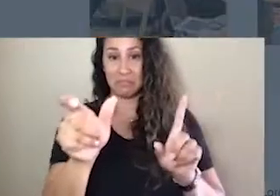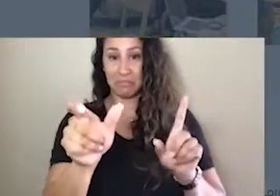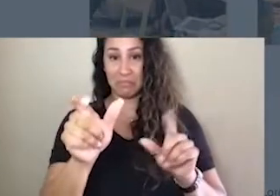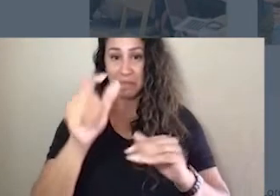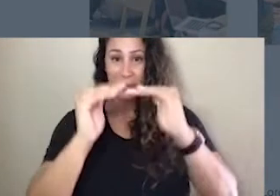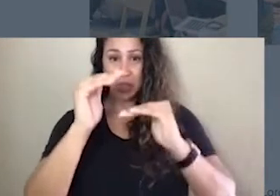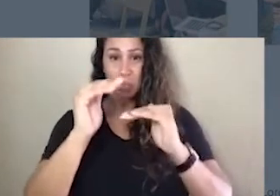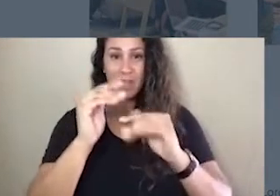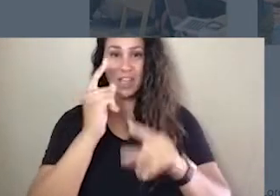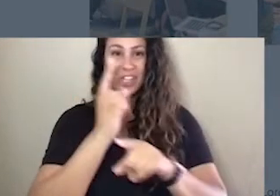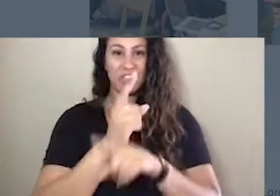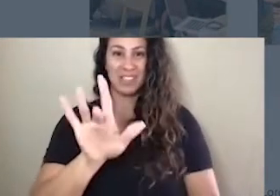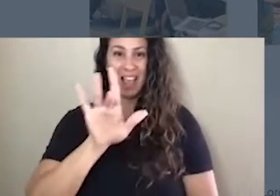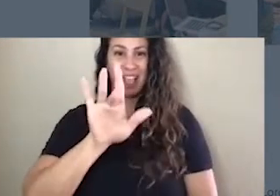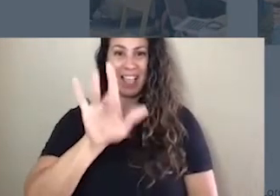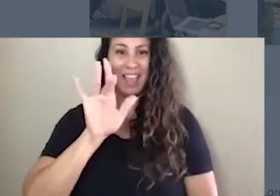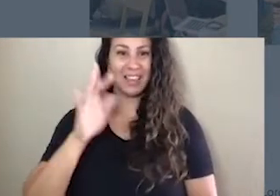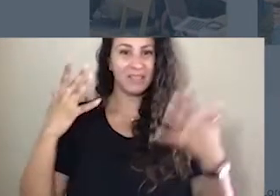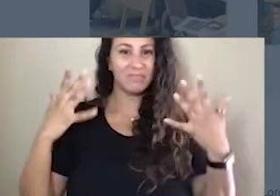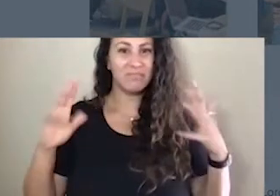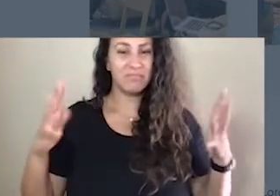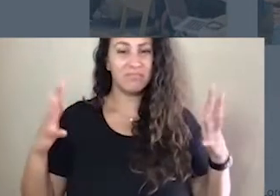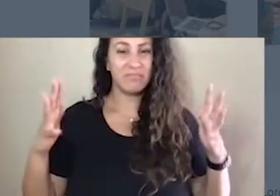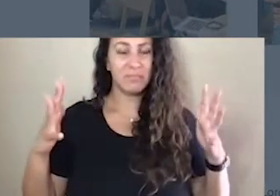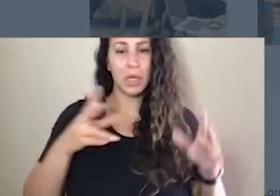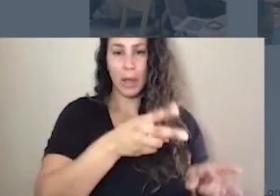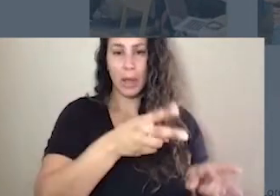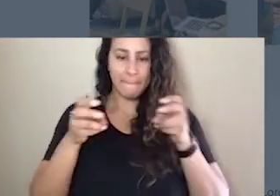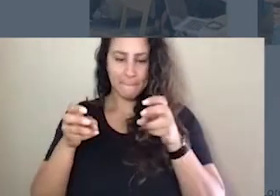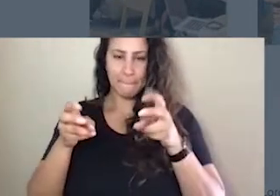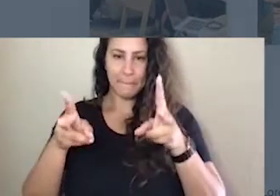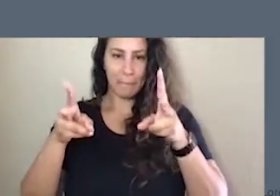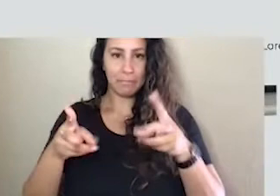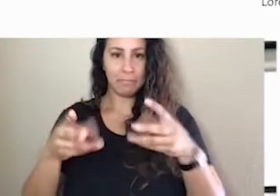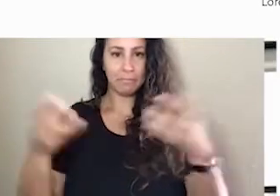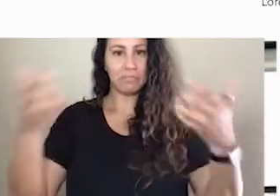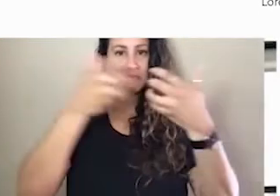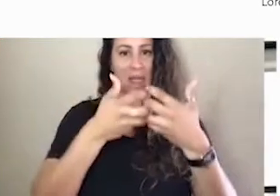GREAT, AND LOOKS LIKE THIS SECTION MATCHES THE ONE ON MY HOME PAGE. AWESOME.